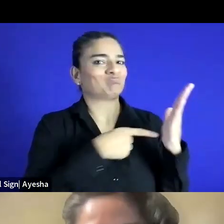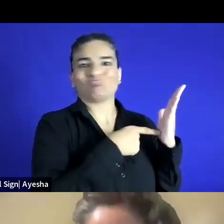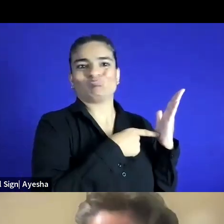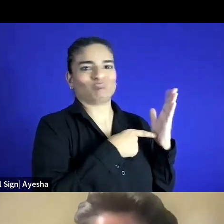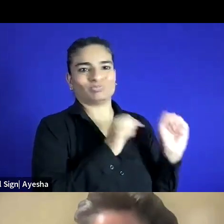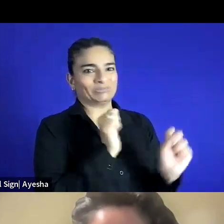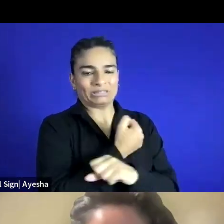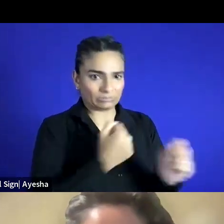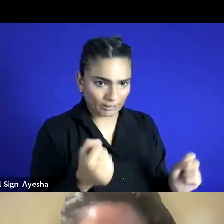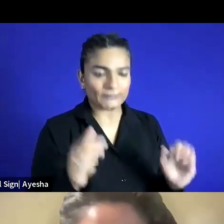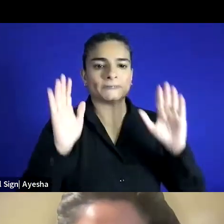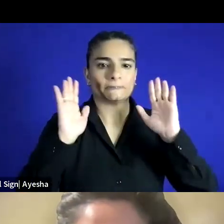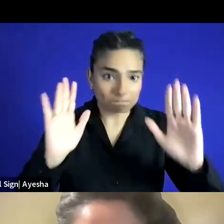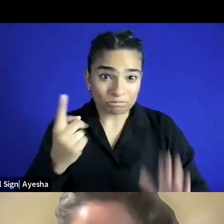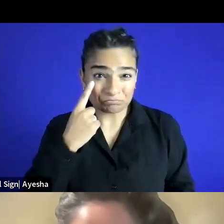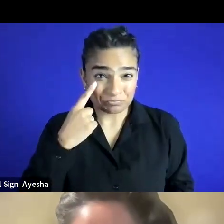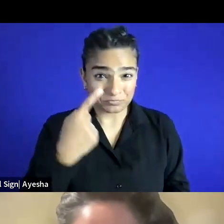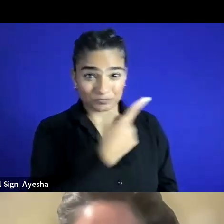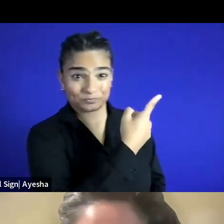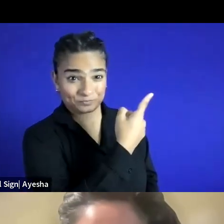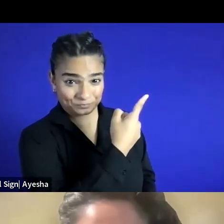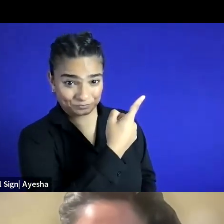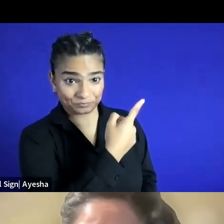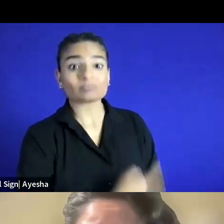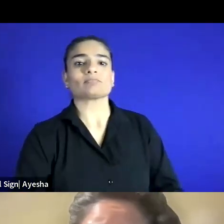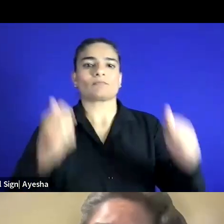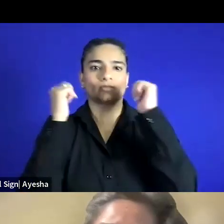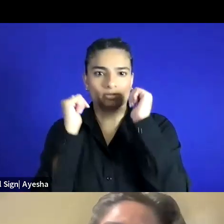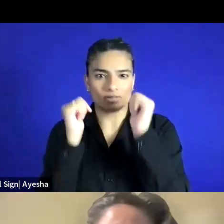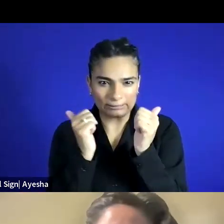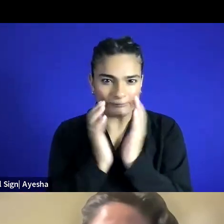But do, stay tuned right now as we go through how you can update your,